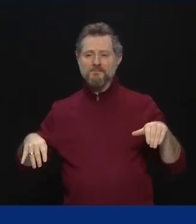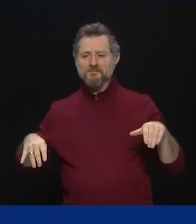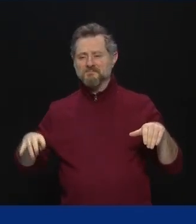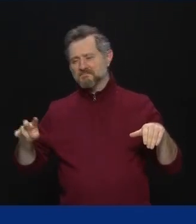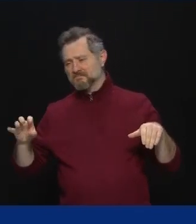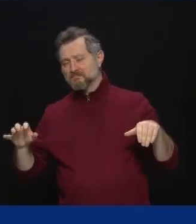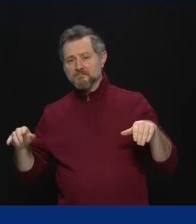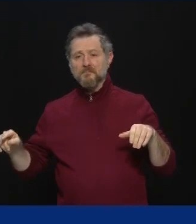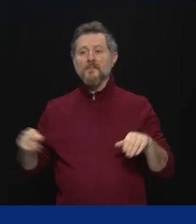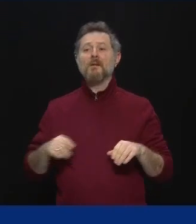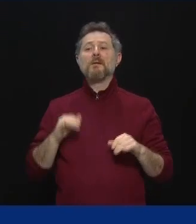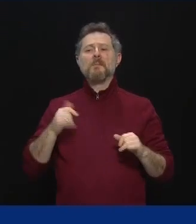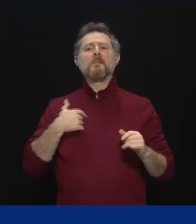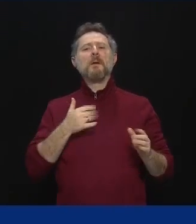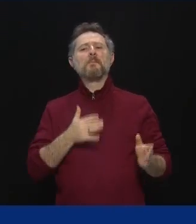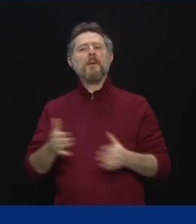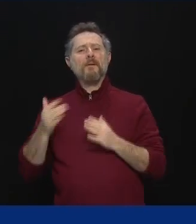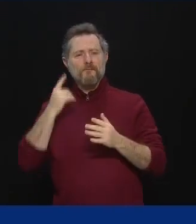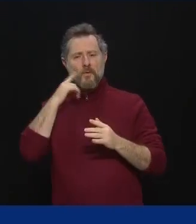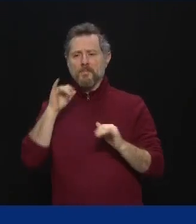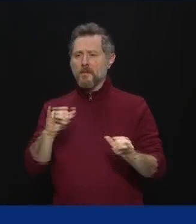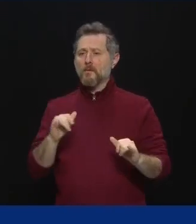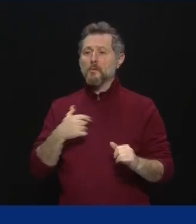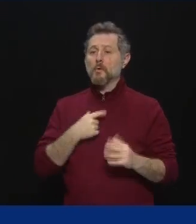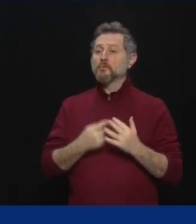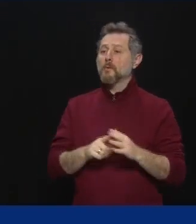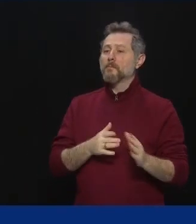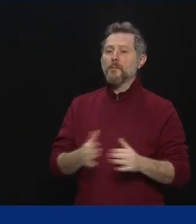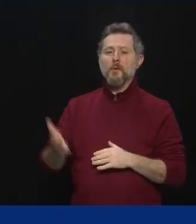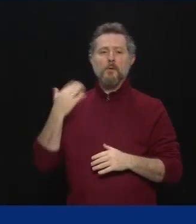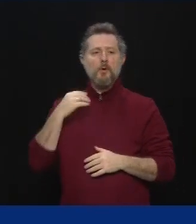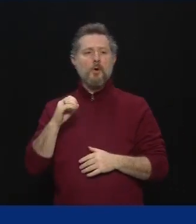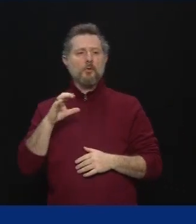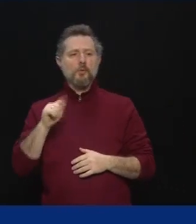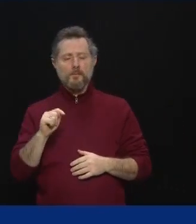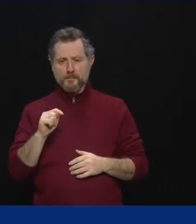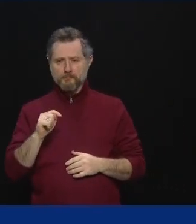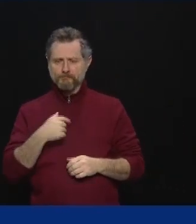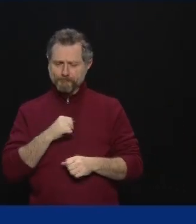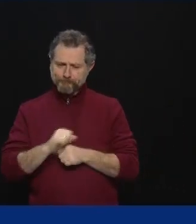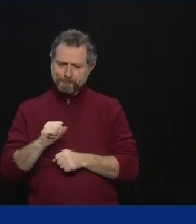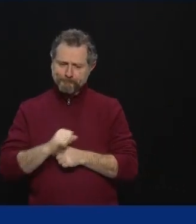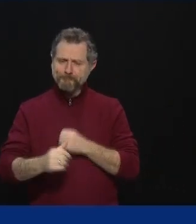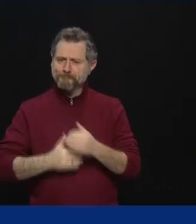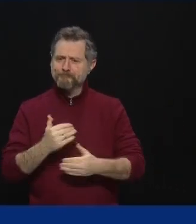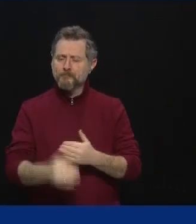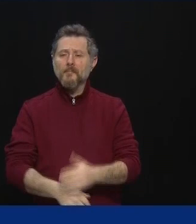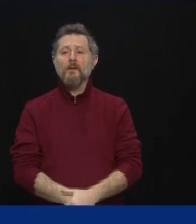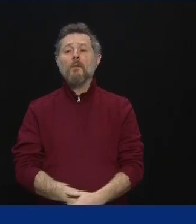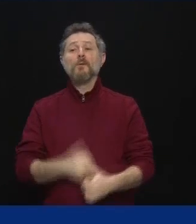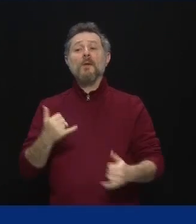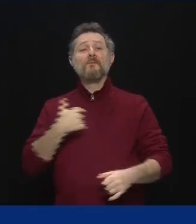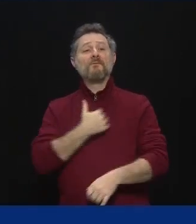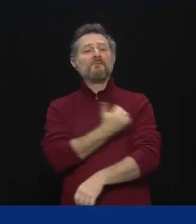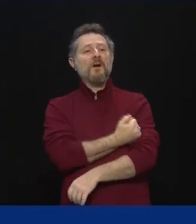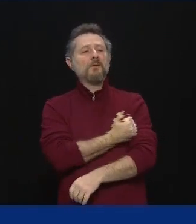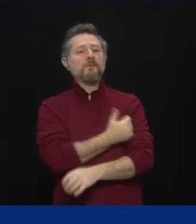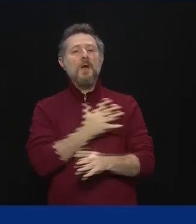AGAIN, LAST YEAR WE KNEW THE NUMBERS WERE NEARLY 7,000. WE'VE BEEN ADDRESSING THIS SINCE WE FIRST ANNOUNCED OUR WINTER SURGE EARLY AS OCTOBER 5th.